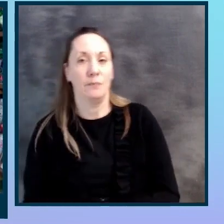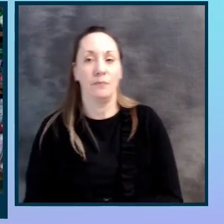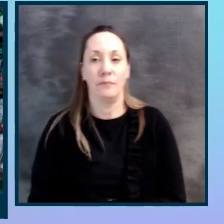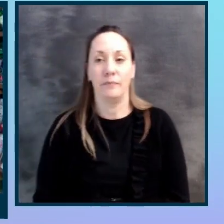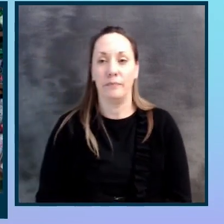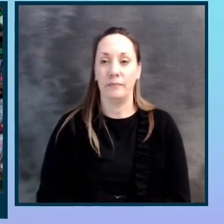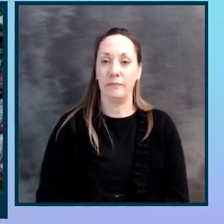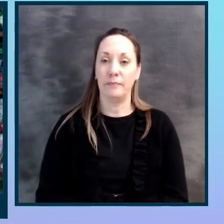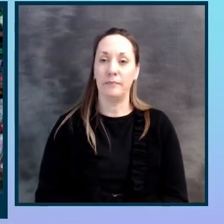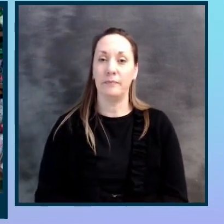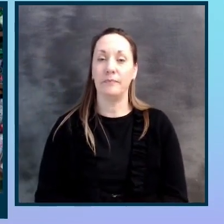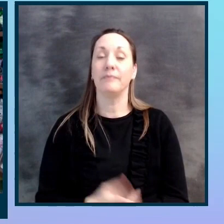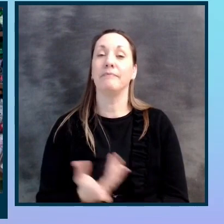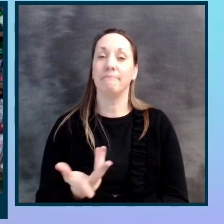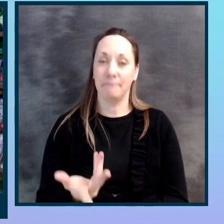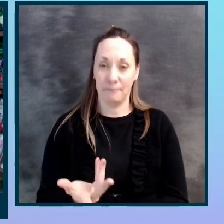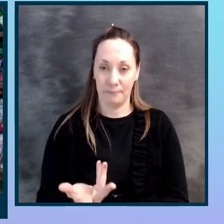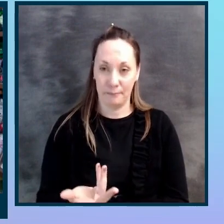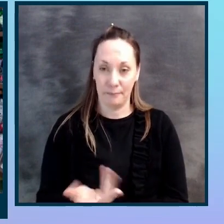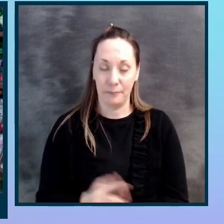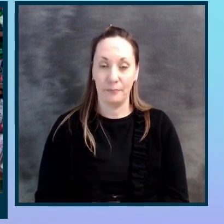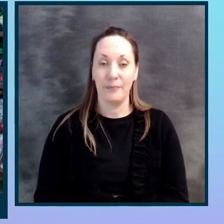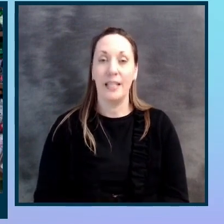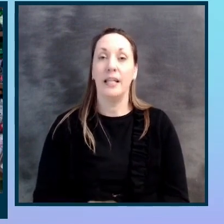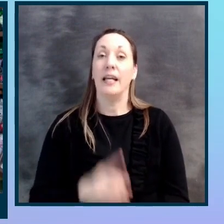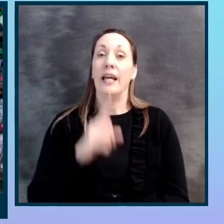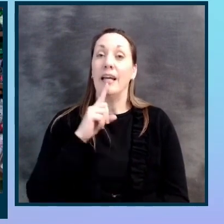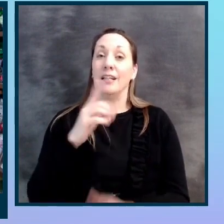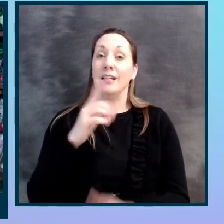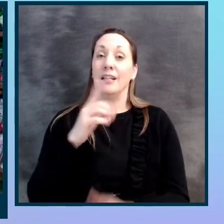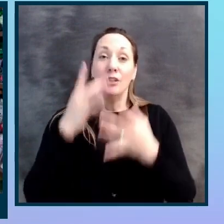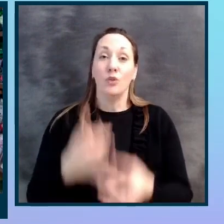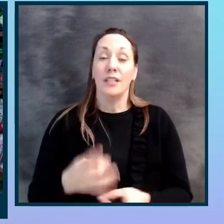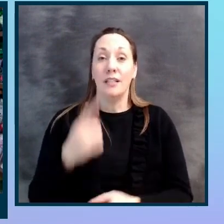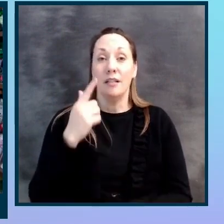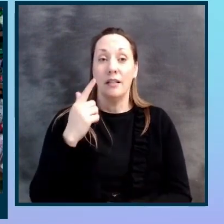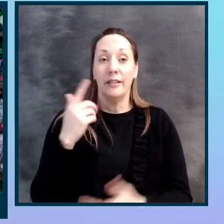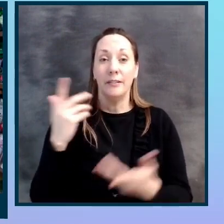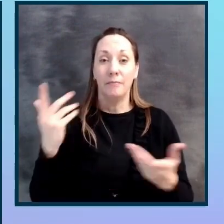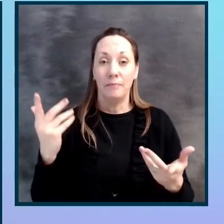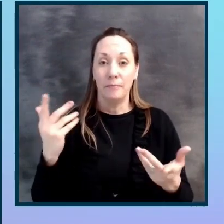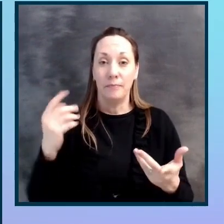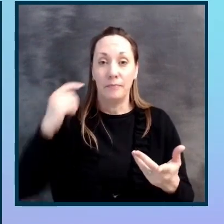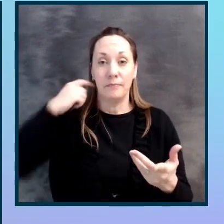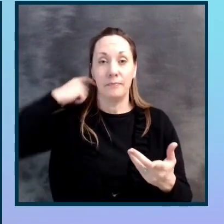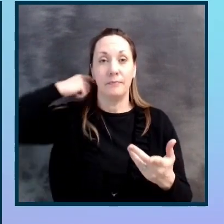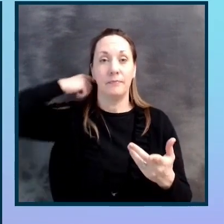Yeah, it's really interesting because there's a couple of things,